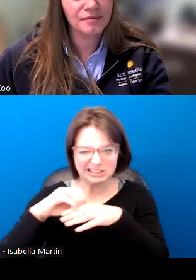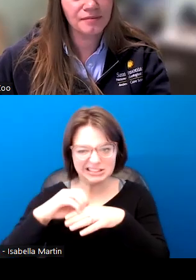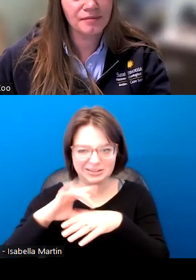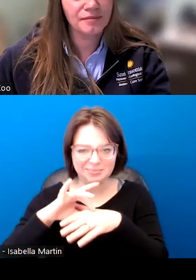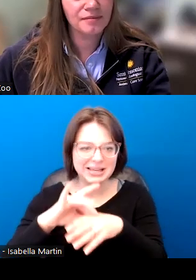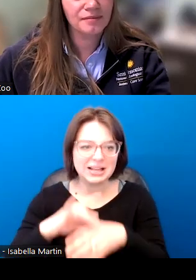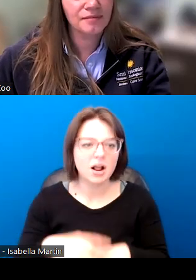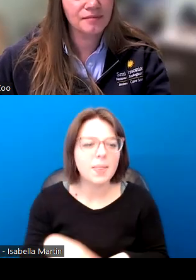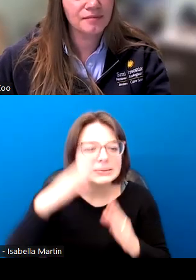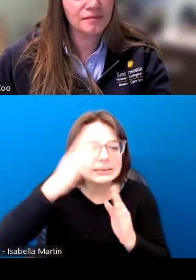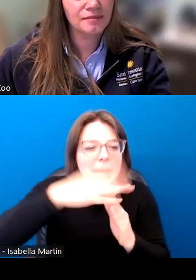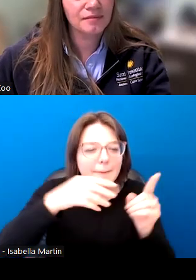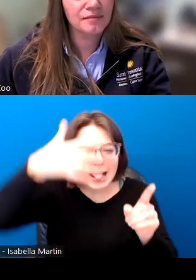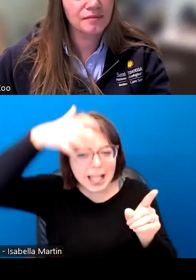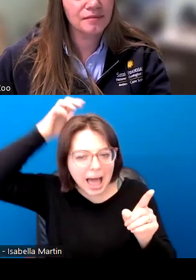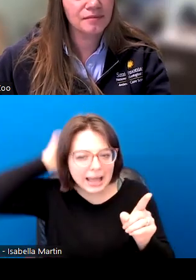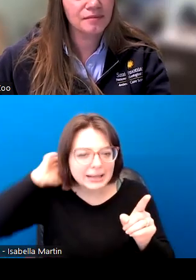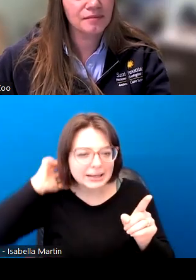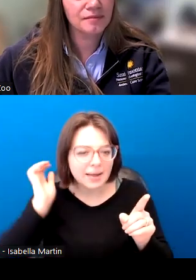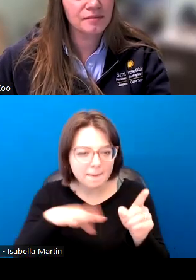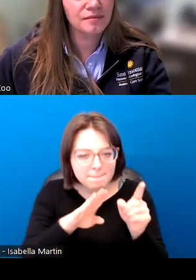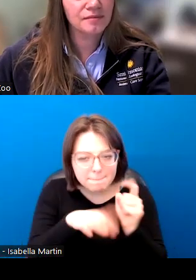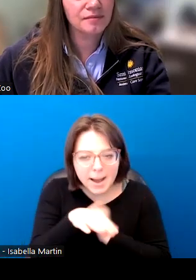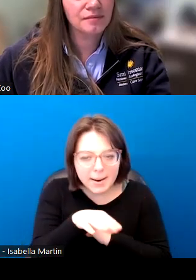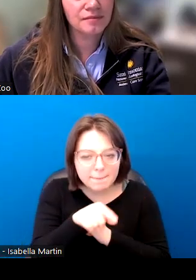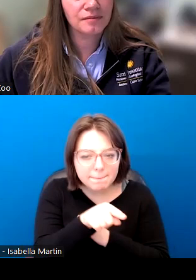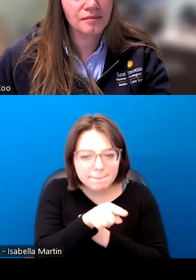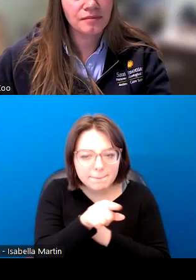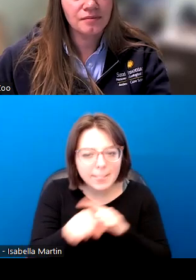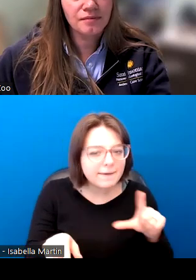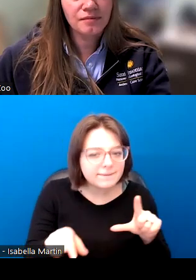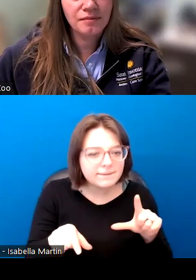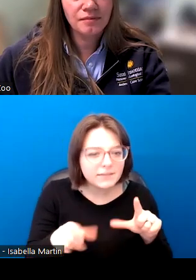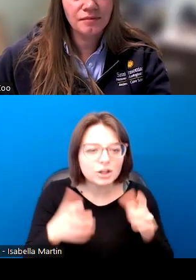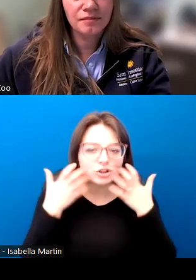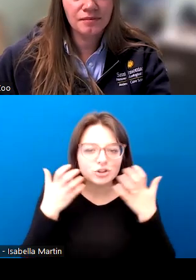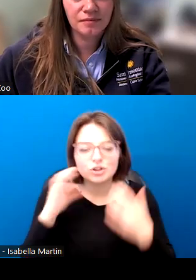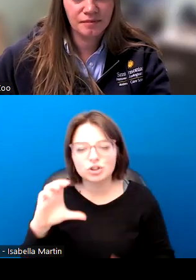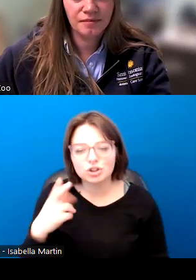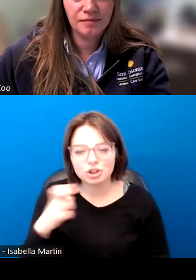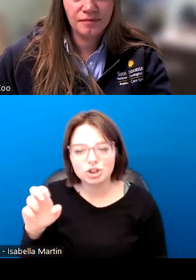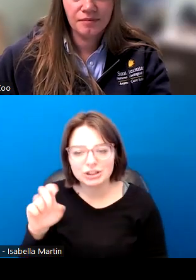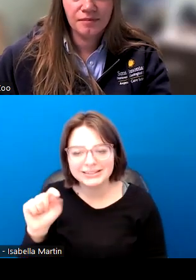Lions going after carcass and that um at the bottom left is some Cheetahs. Um so let's take